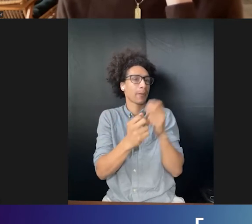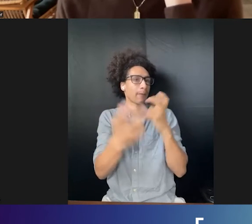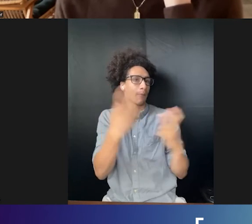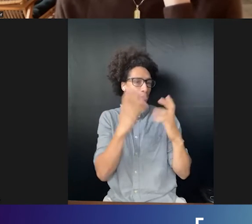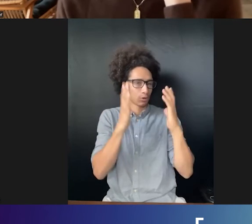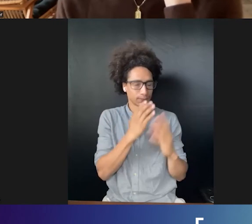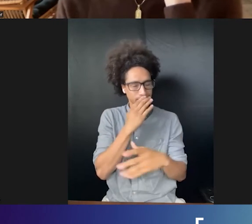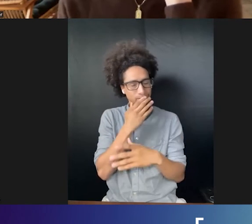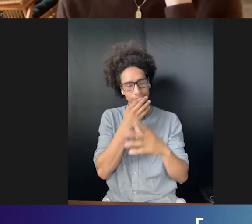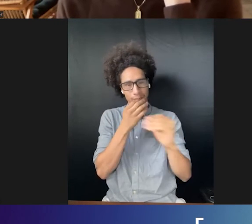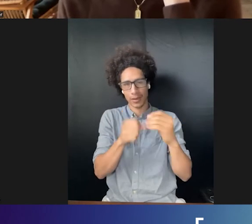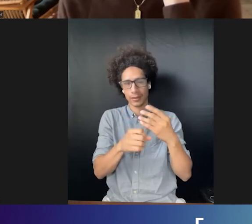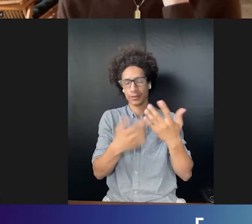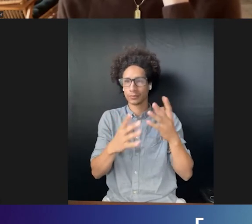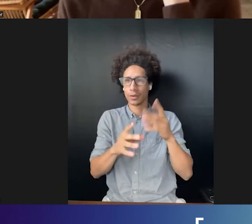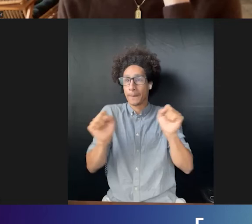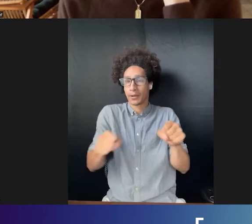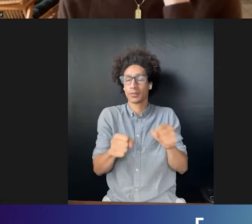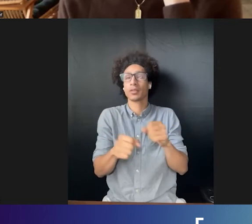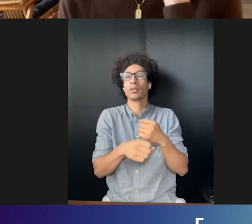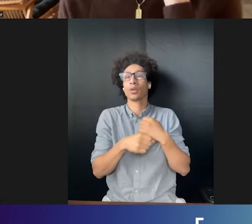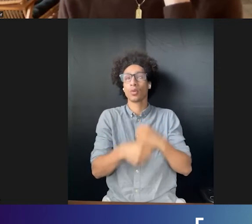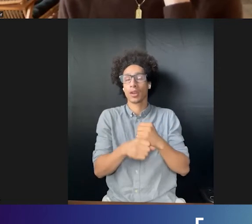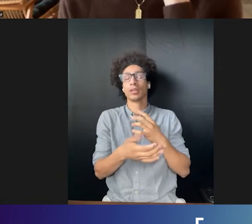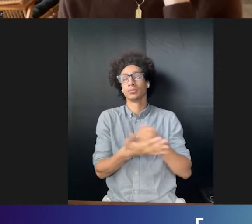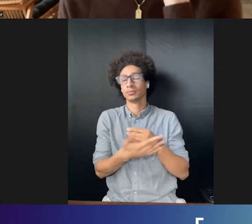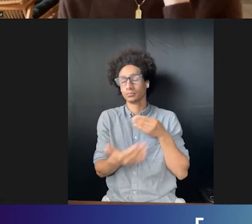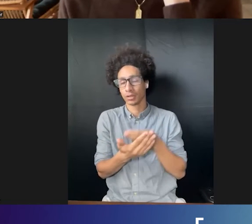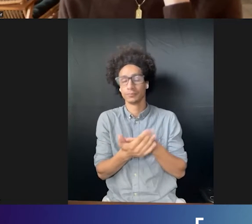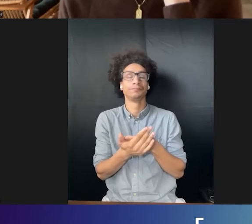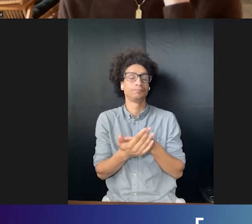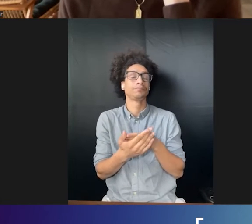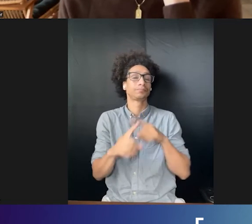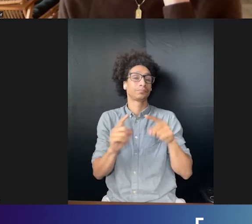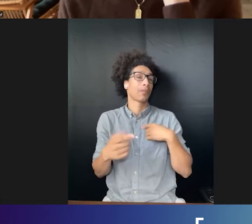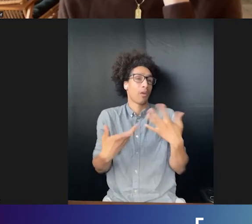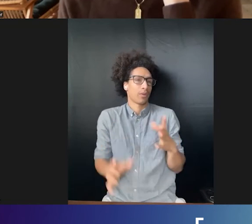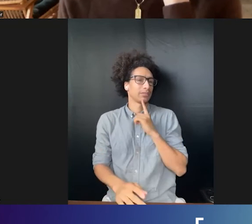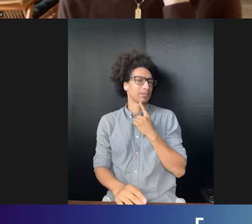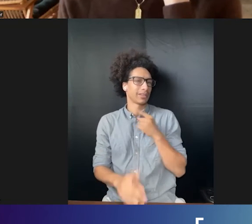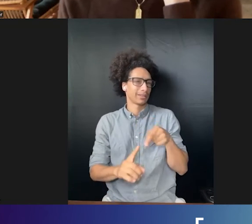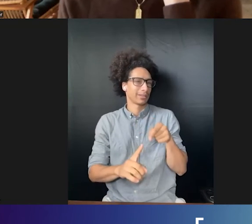because especially in documentary, I mean, there's up front, but it really is it really